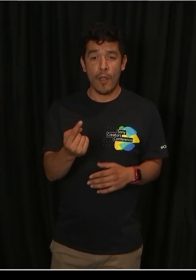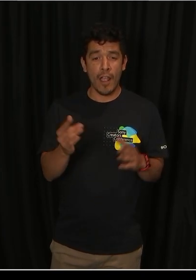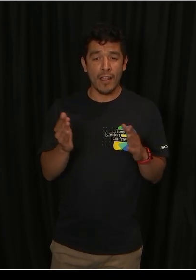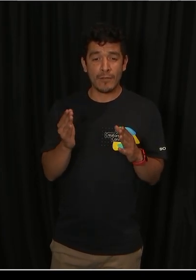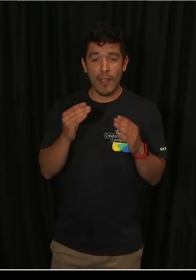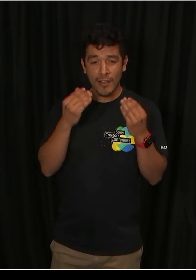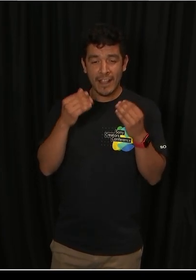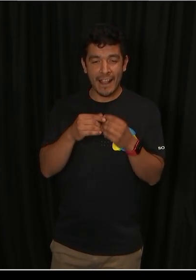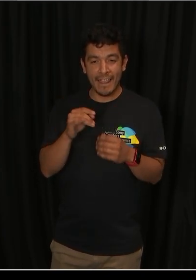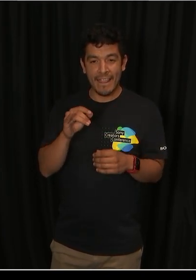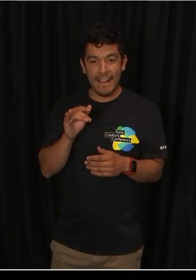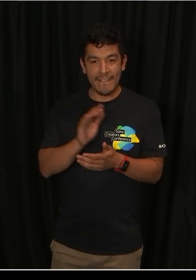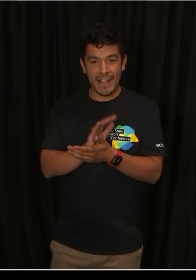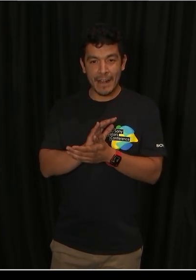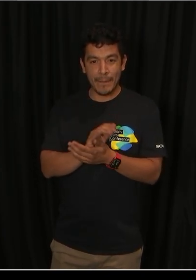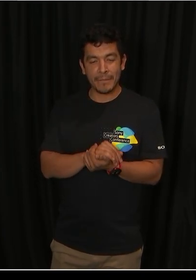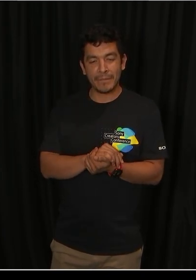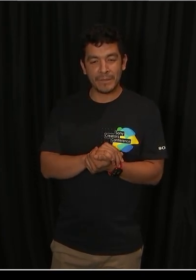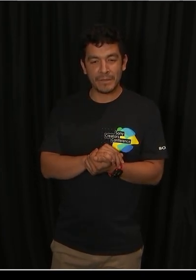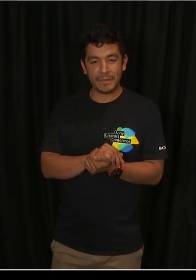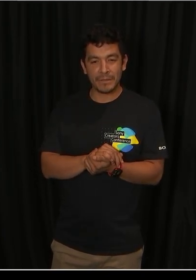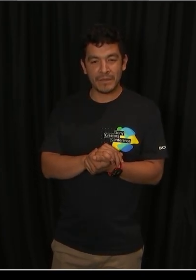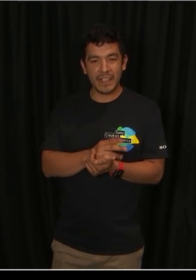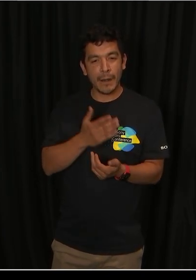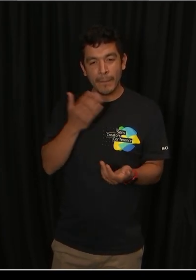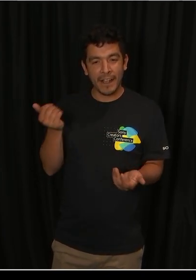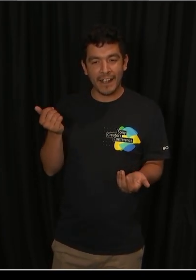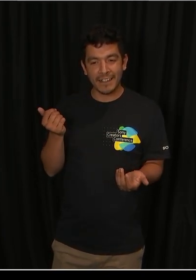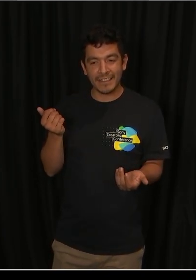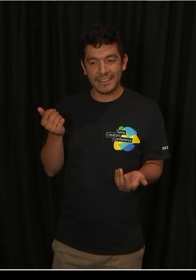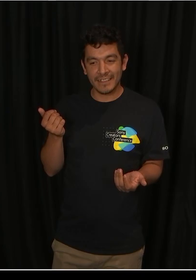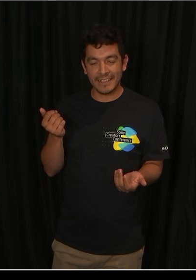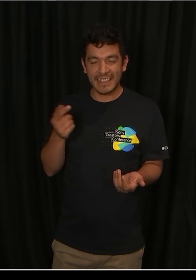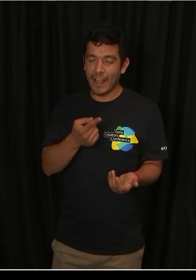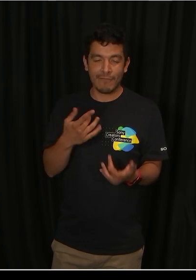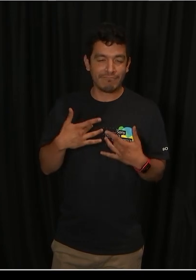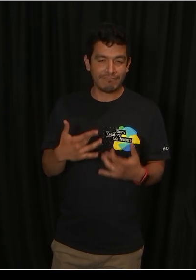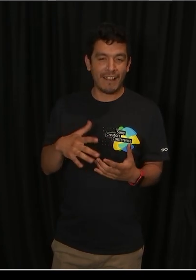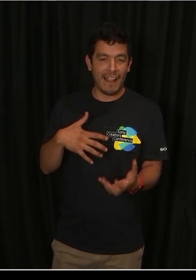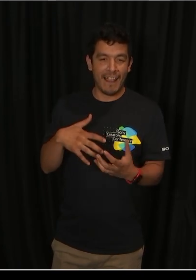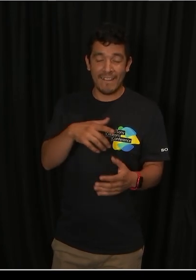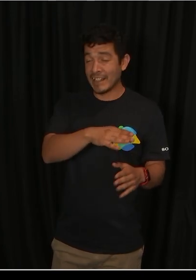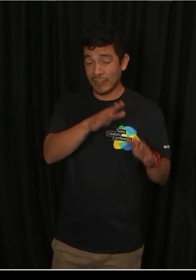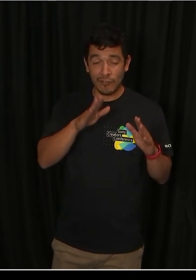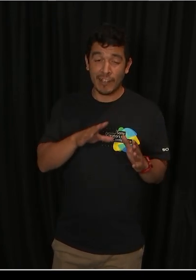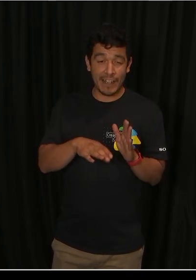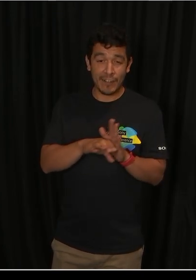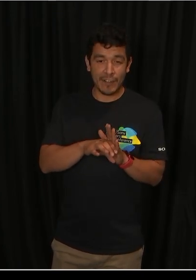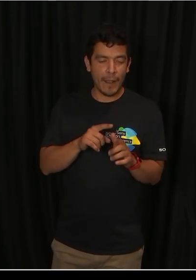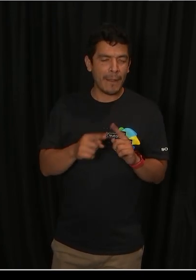which always gets a big laugh because he's a great character. So anyway, back to Mike, he'll talk a little bit more about it.